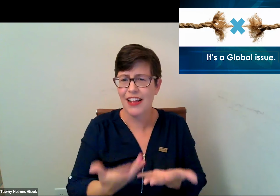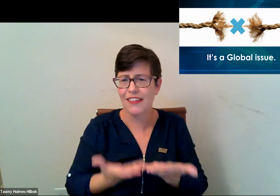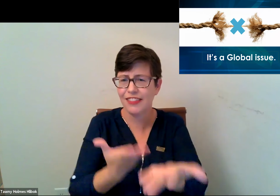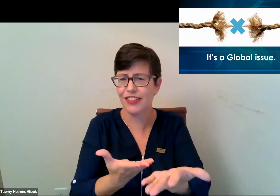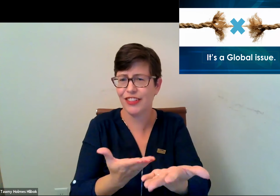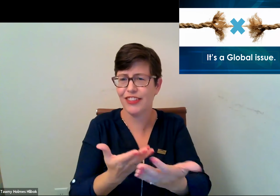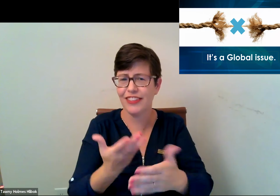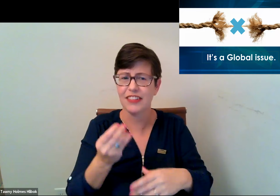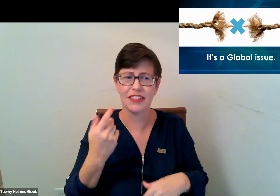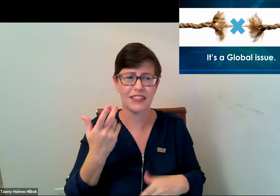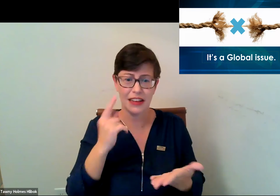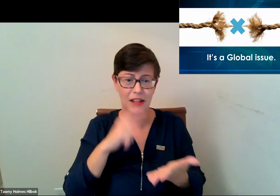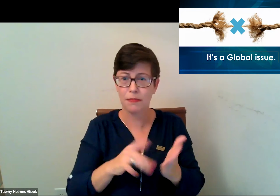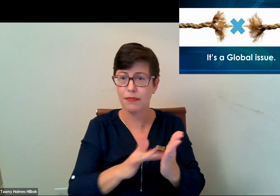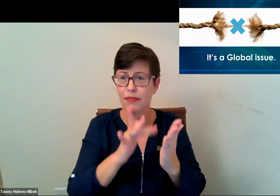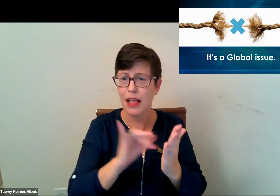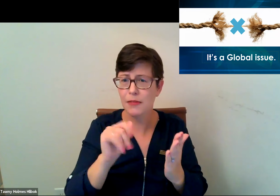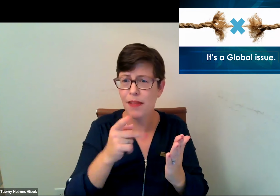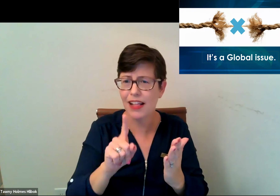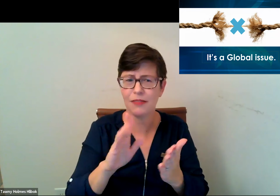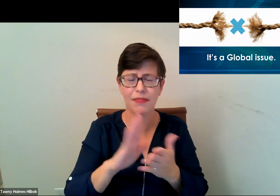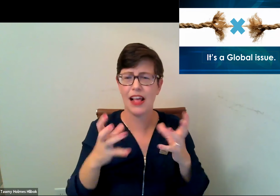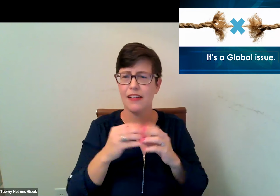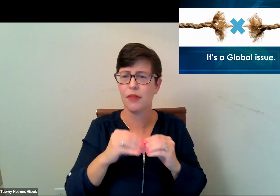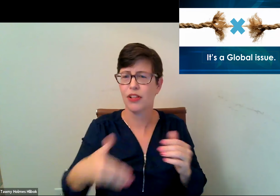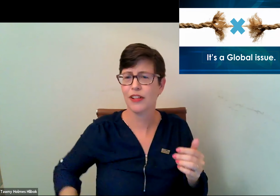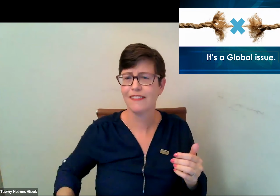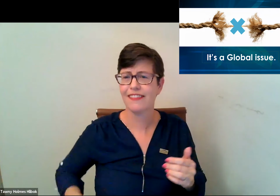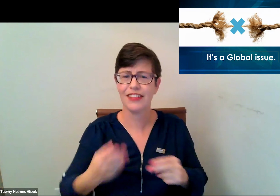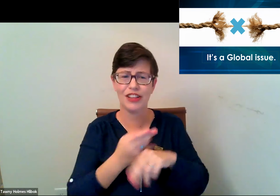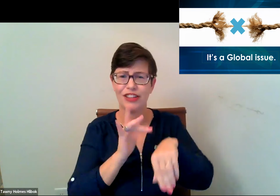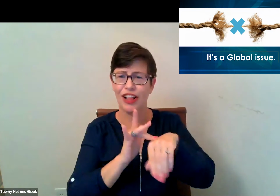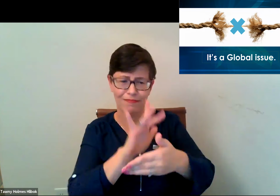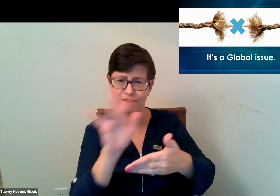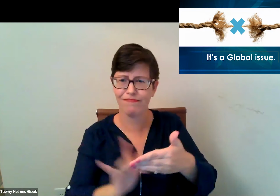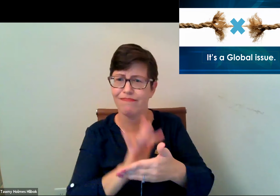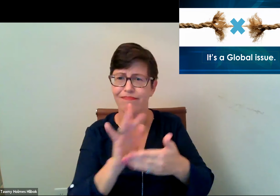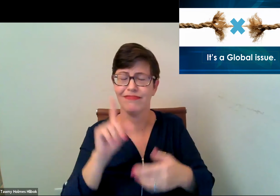that deaf people have so much to bring so much to offer, even when we're looking at ipads and.